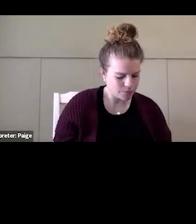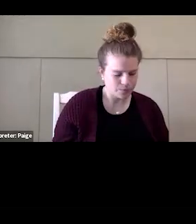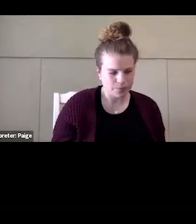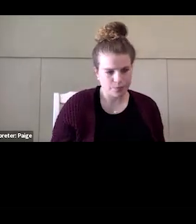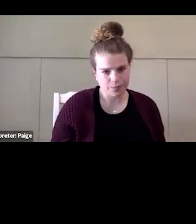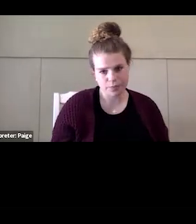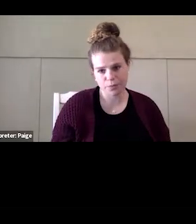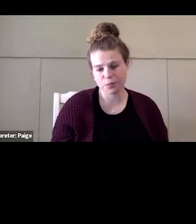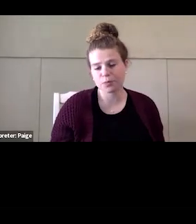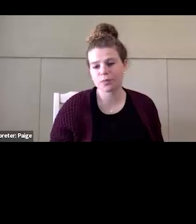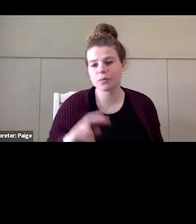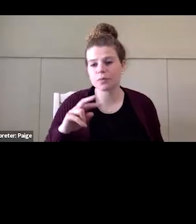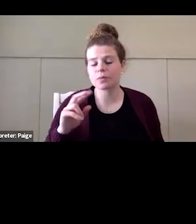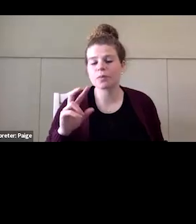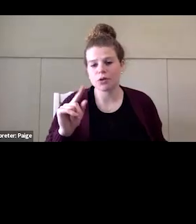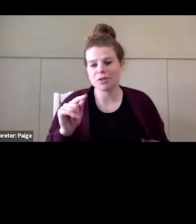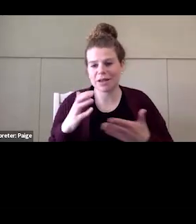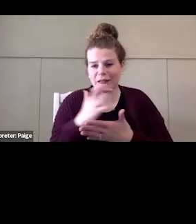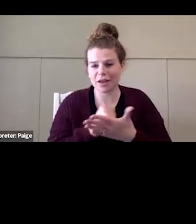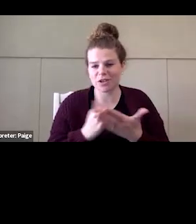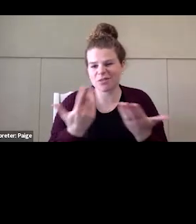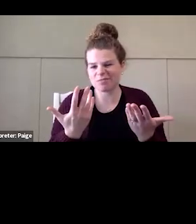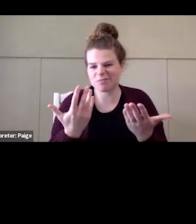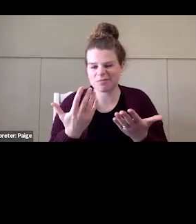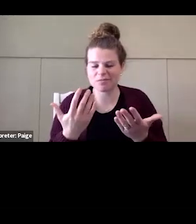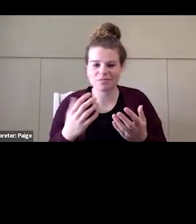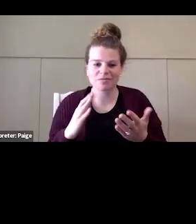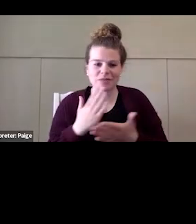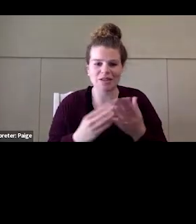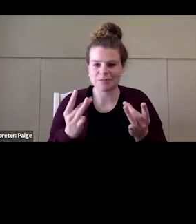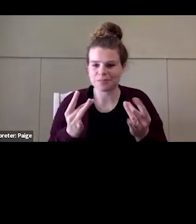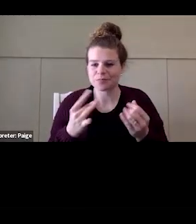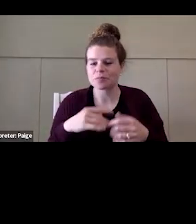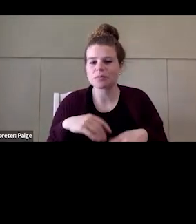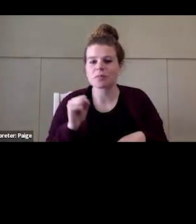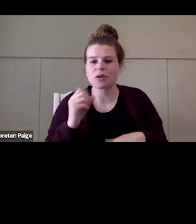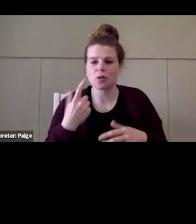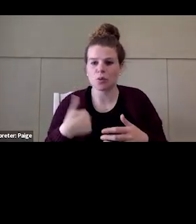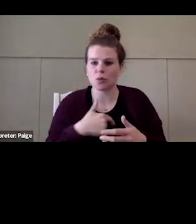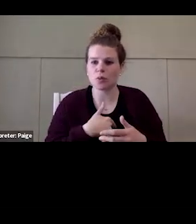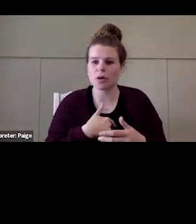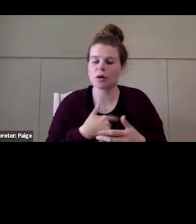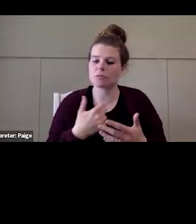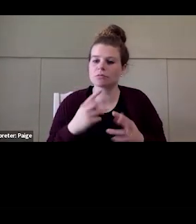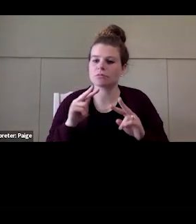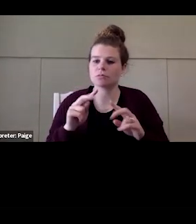and we're excited to streamline some of that by bringing the clinicians in-house.